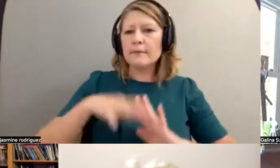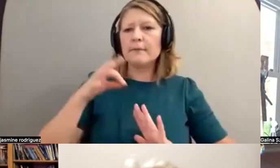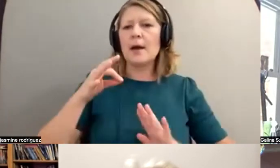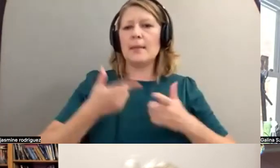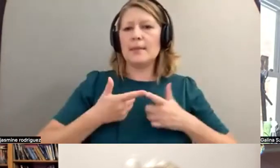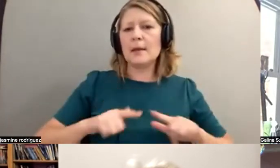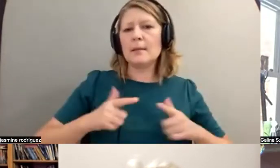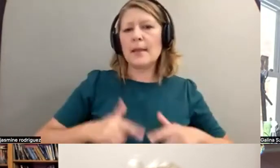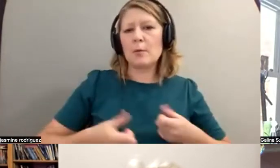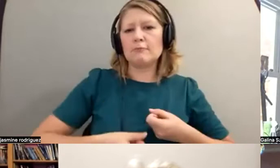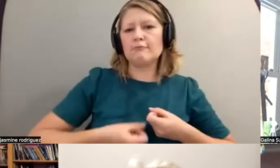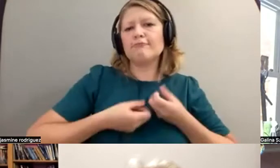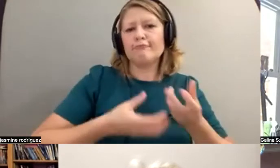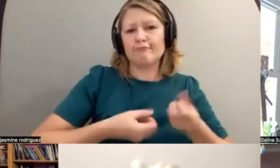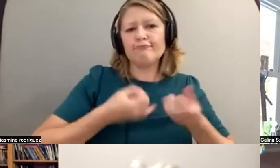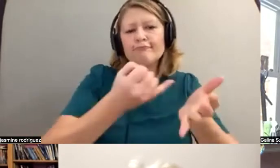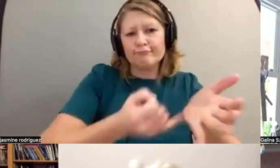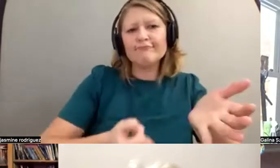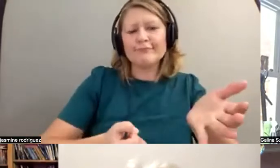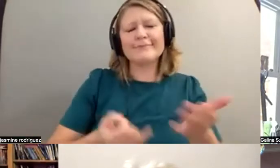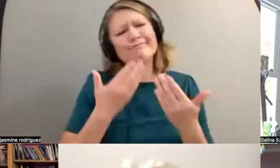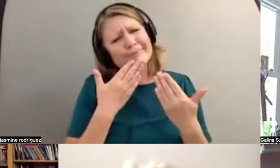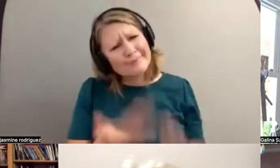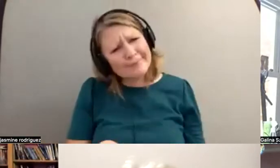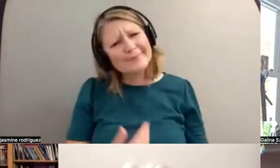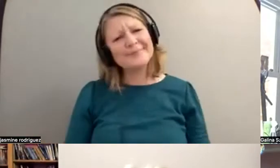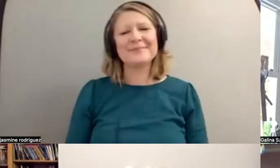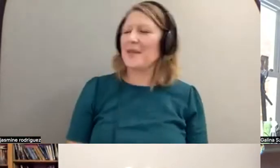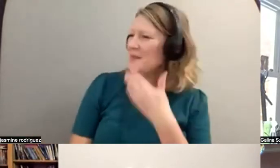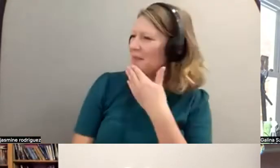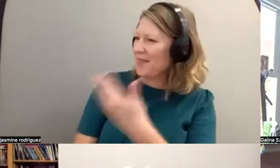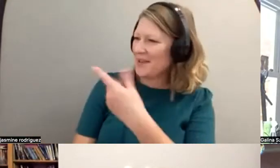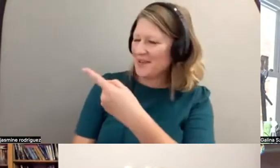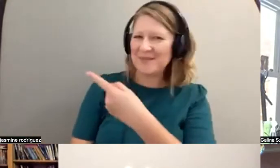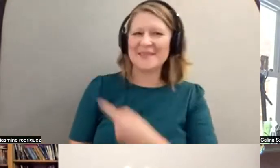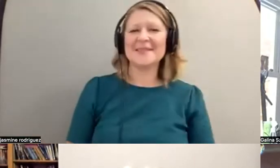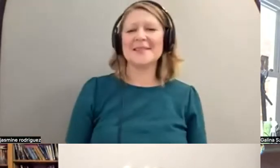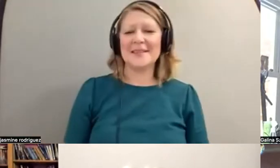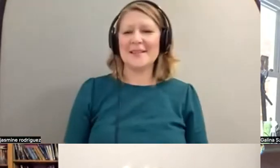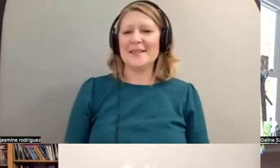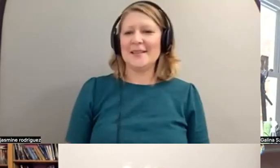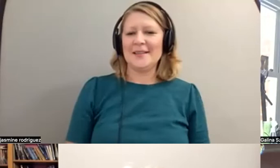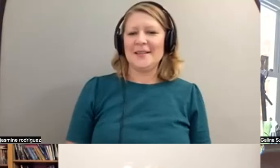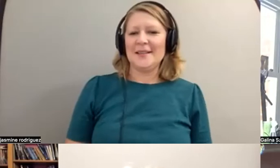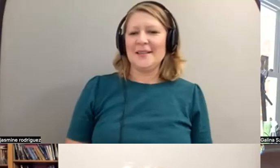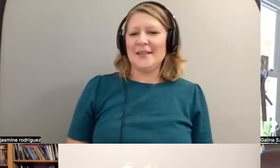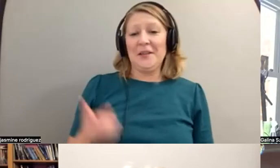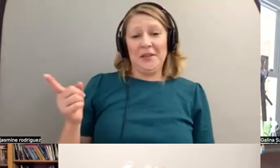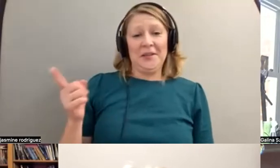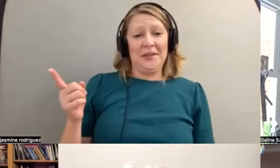So I want to say thank you. Thank *you*! Thank you. I mean you're talking to somebody who grew up just opening her mouth,